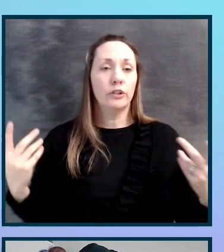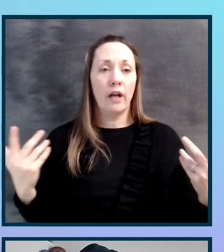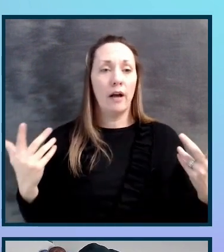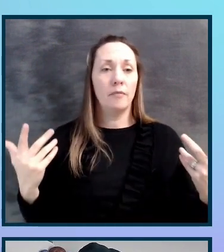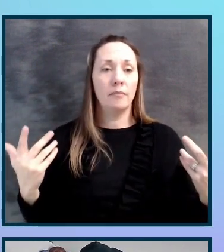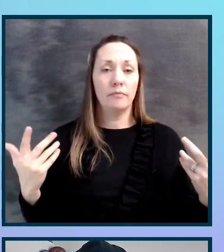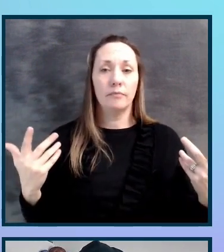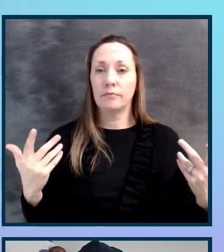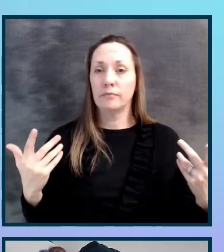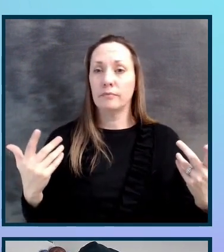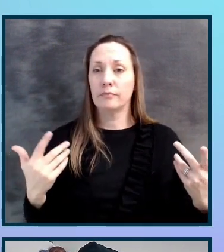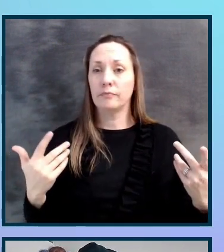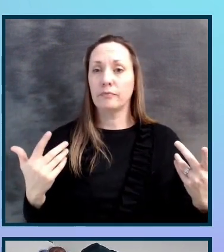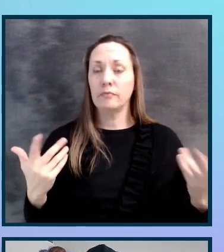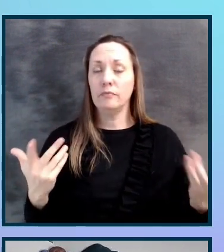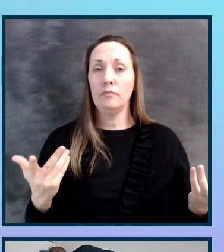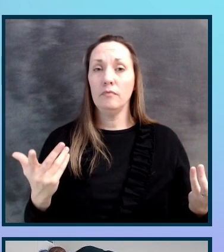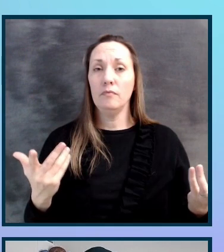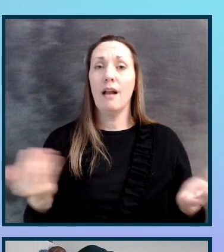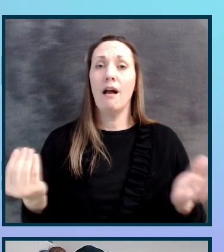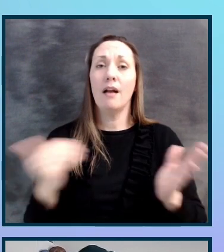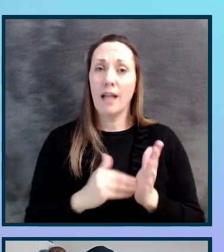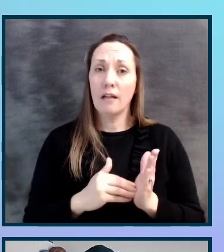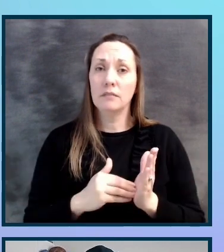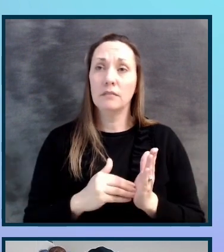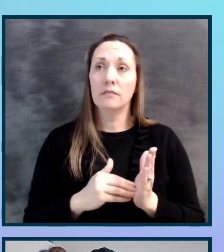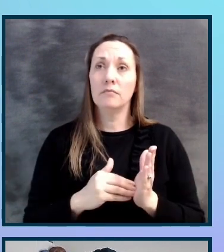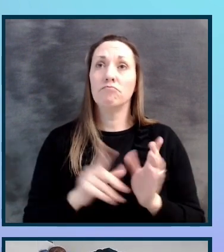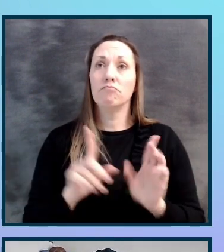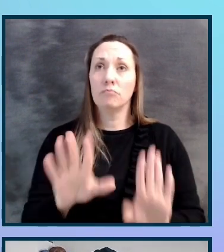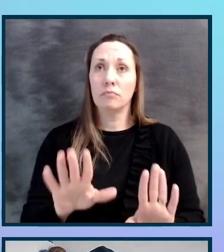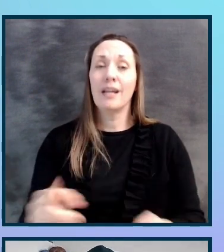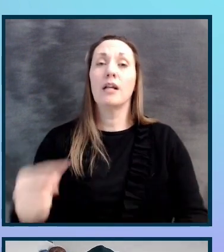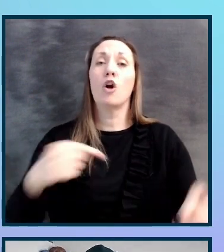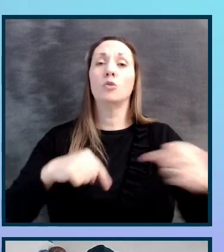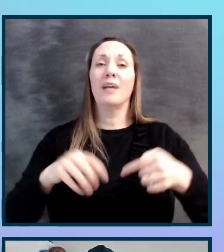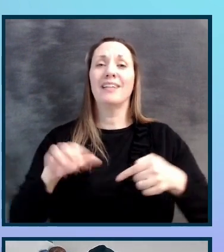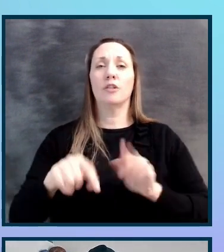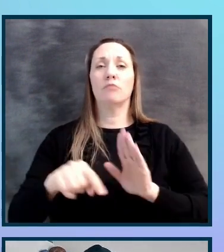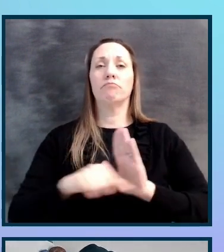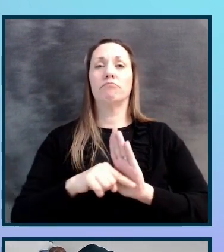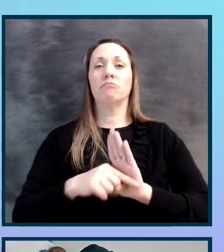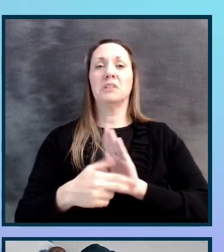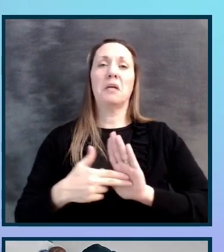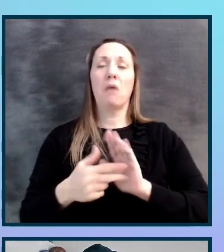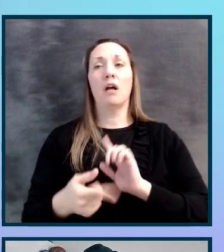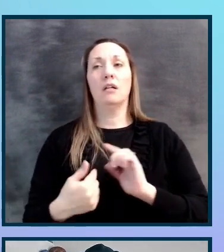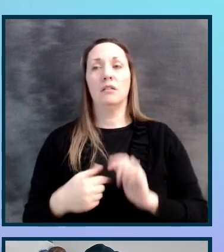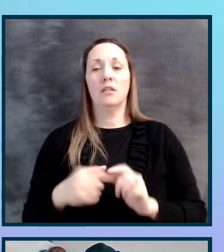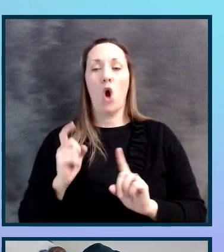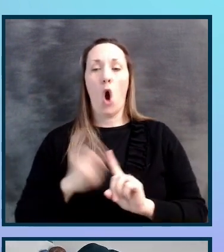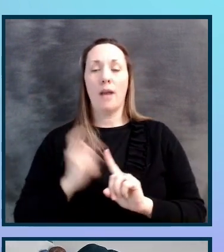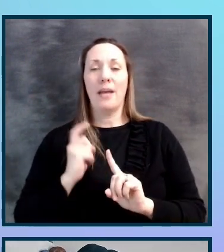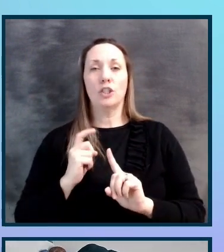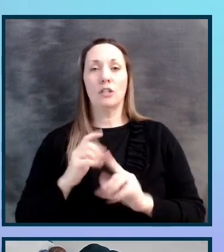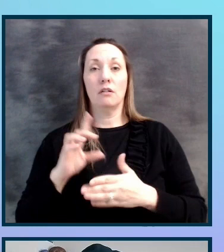or learn at all, excuse me. And again, this kinda goes back to the same stigma that we talk about with no automation. And developers wanna learn stuff,